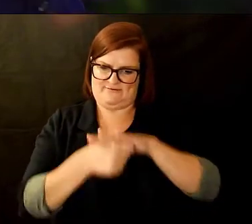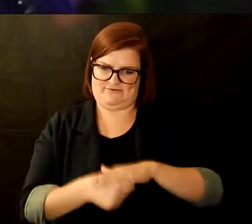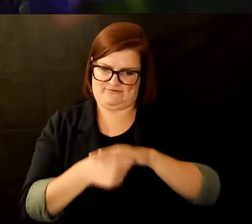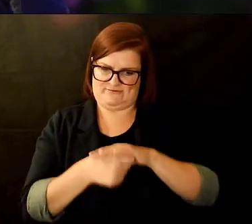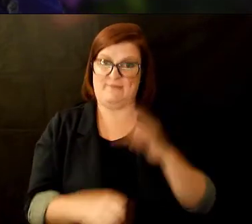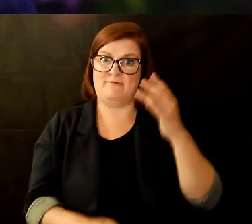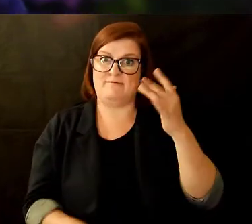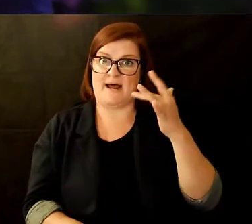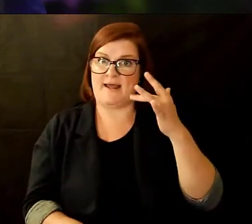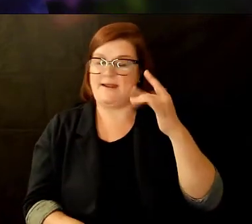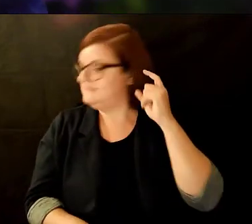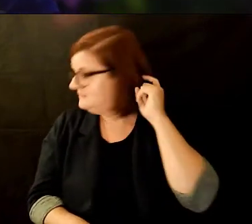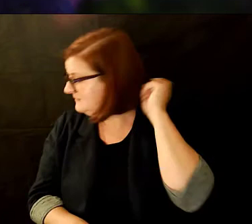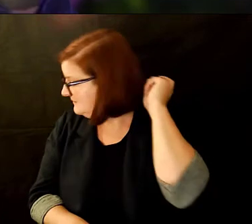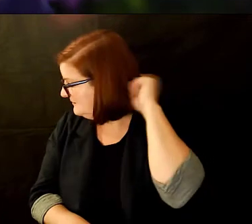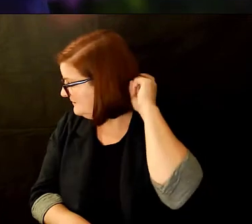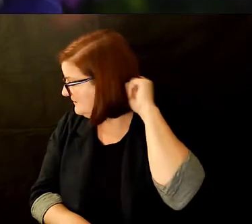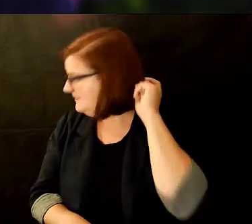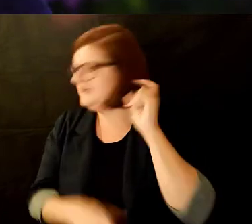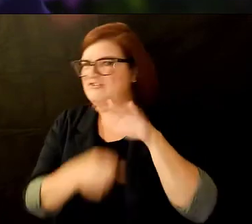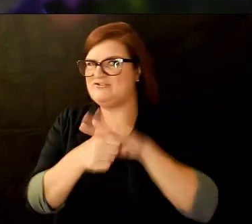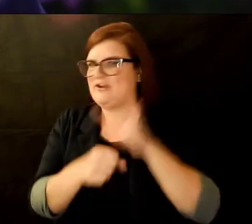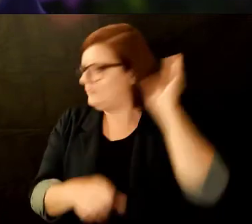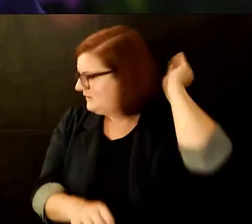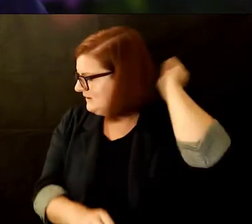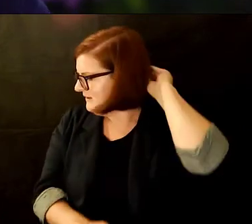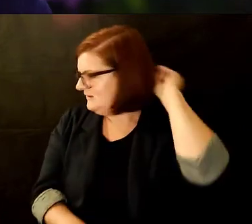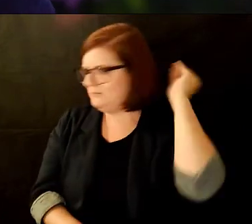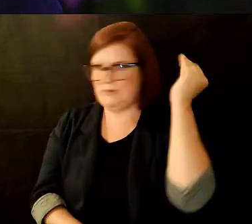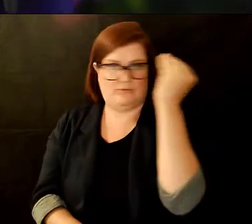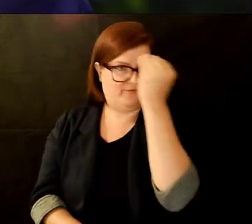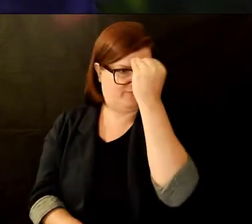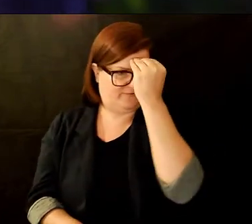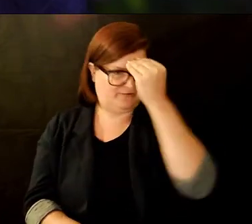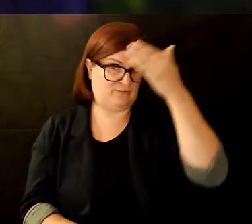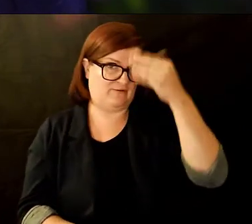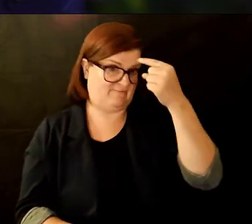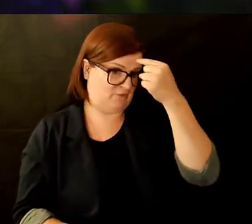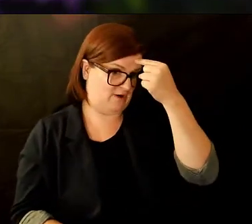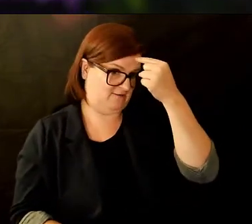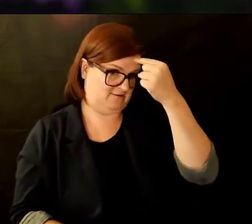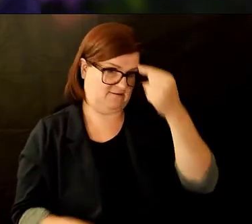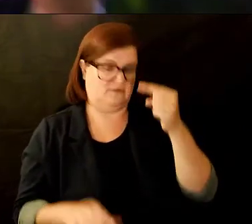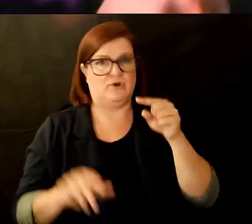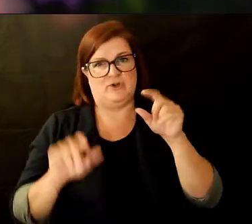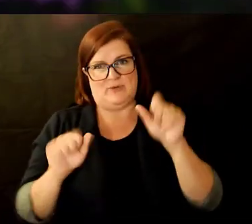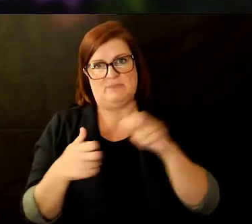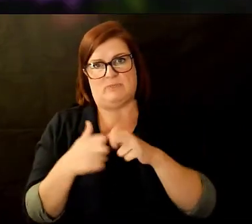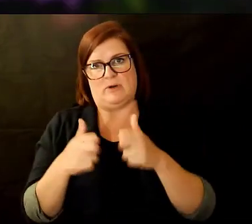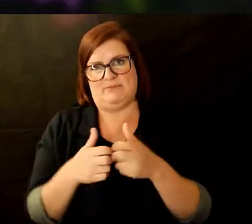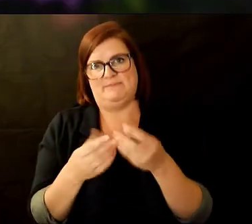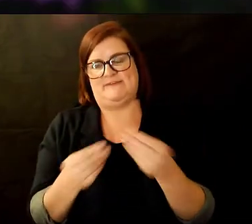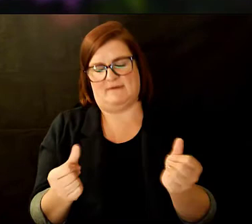That will move the stress from your reactive part of the brain to your frontal lobes where you can problem solve, and you